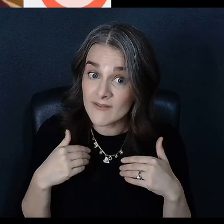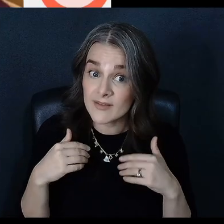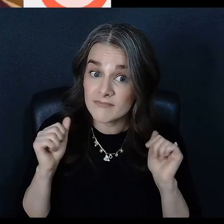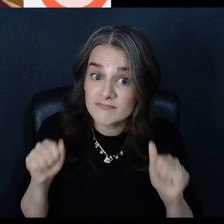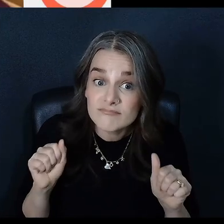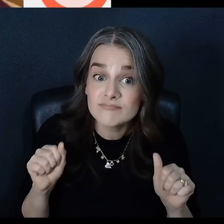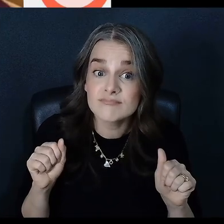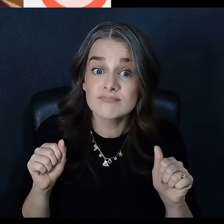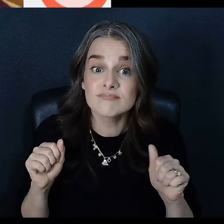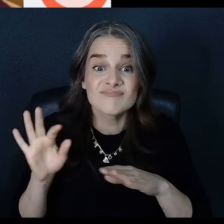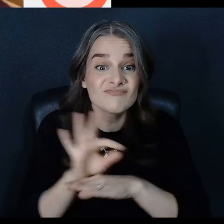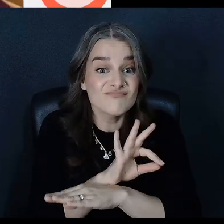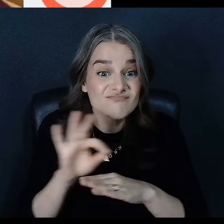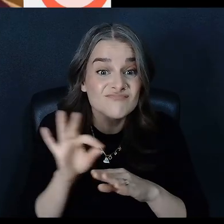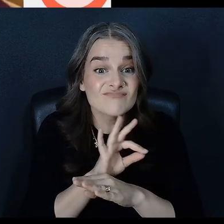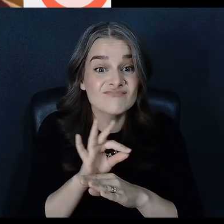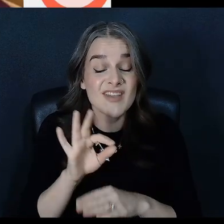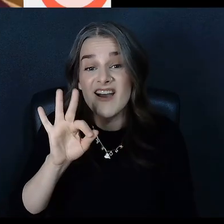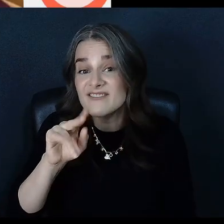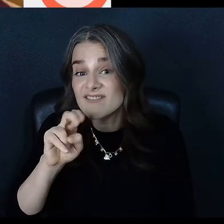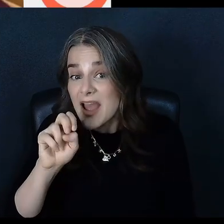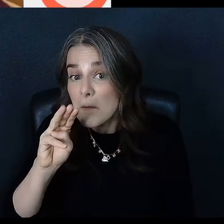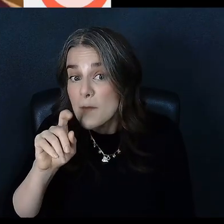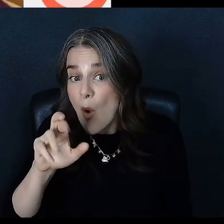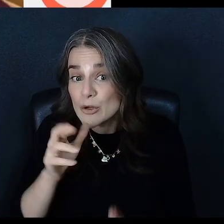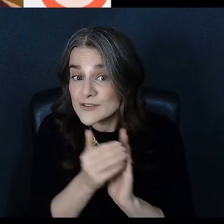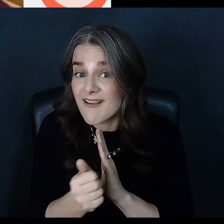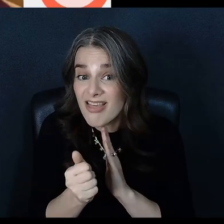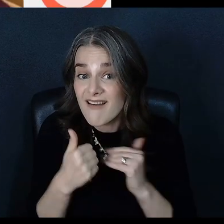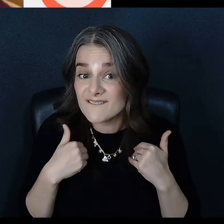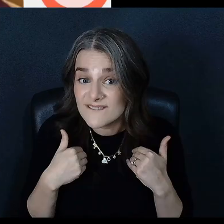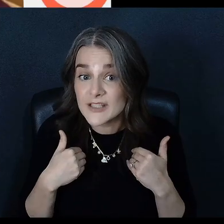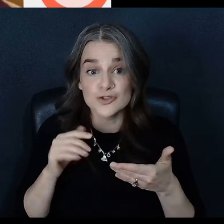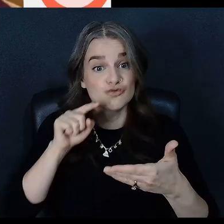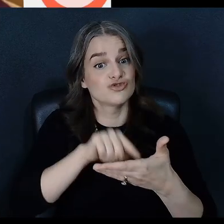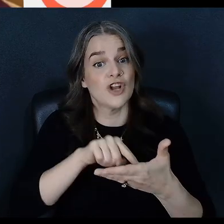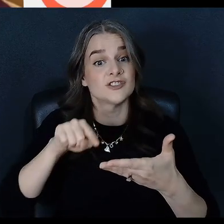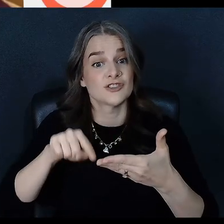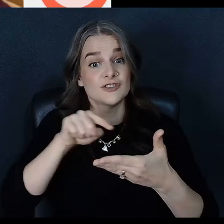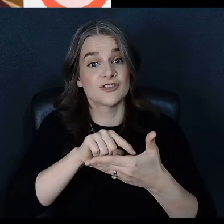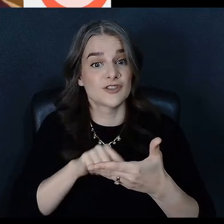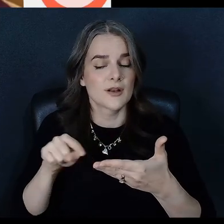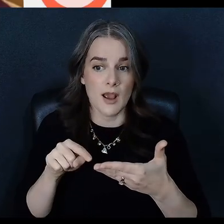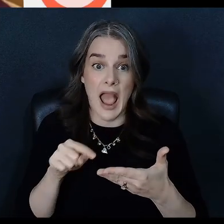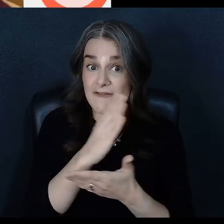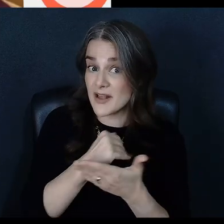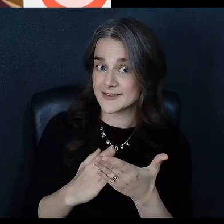to perhaps touch that? Do they have some of that functionality? And maybe we can use additional tools or customizations